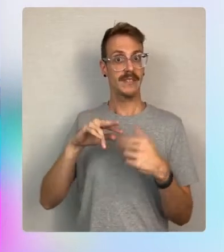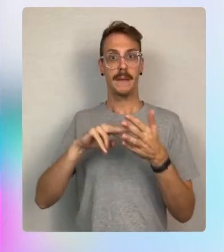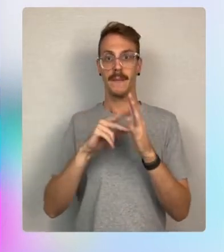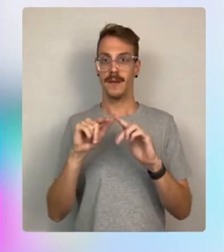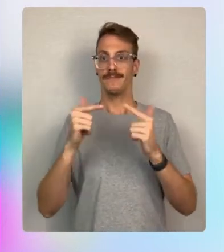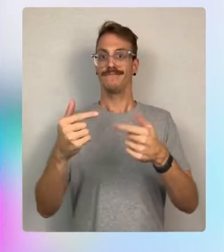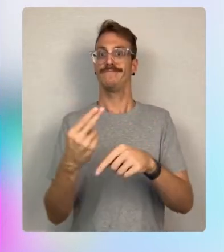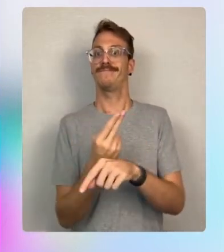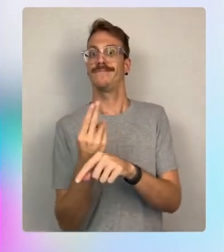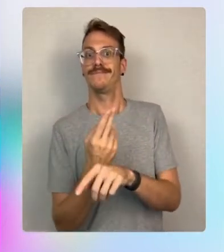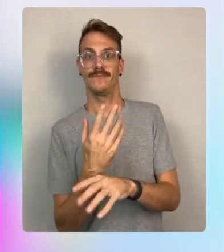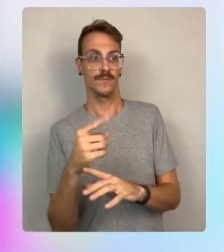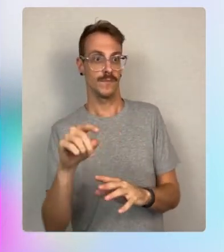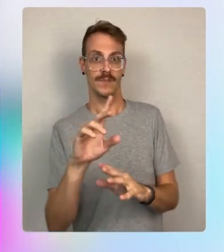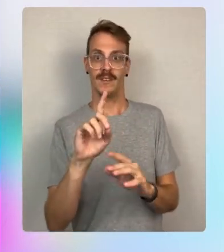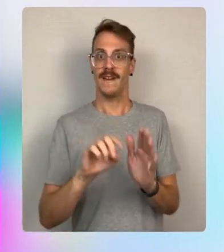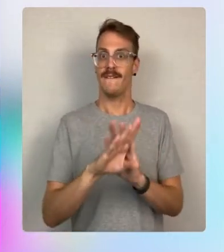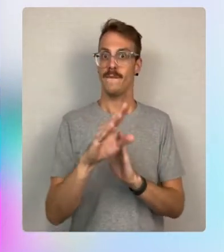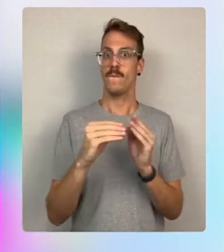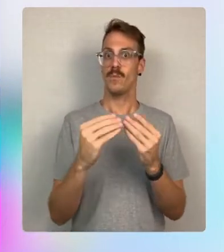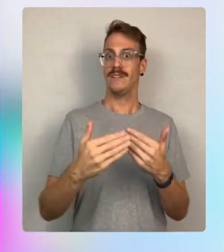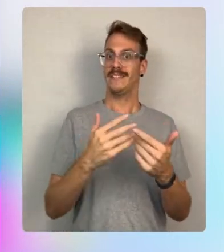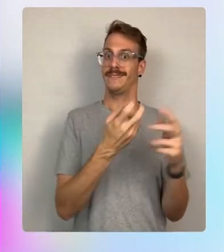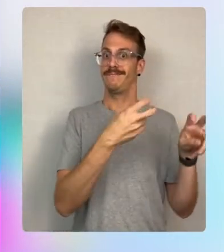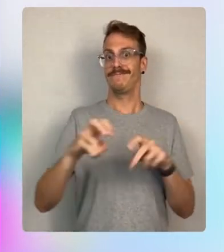we're making it easier for developers to make the switch to Vulkan.